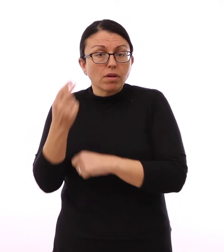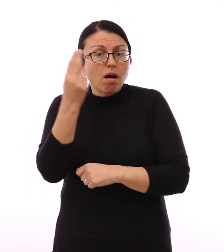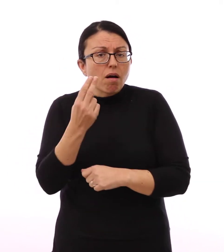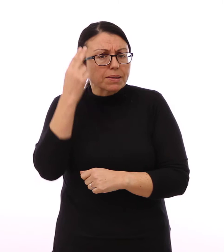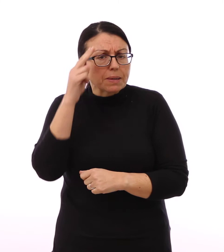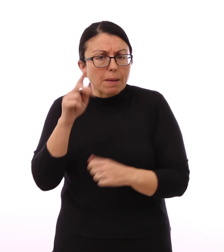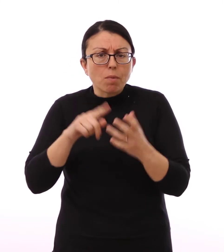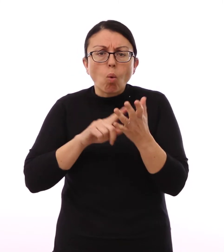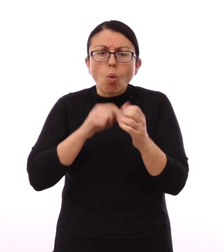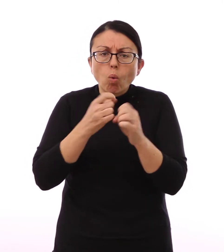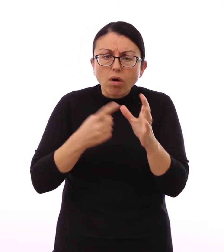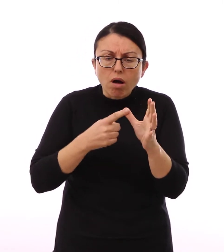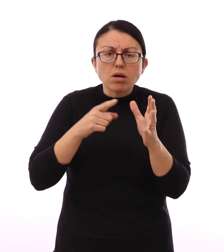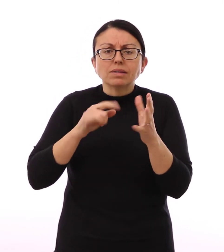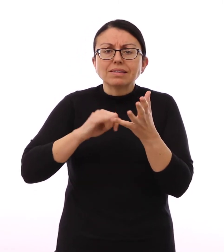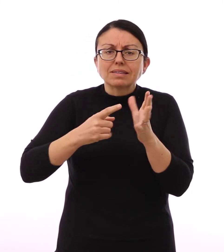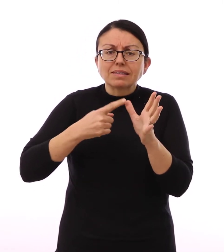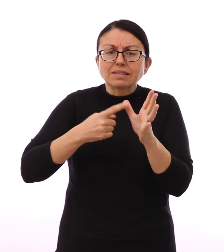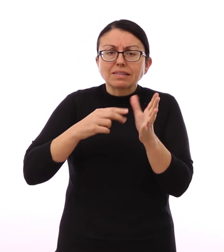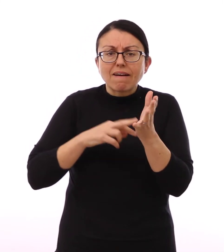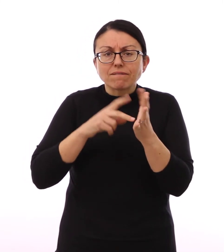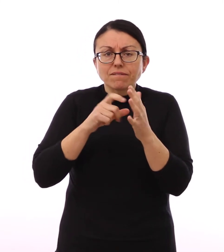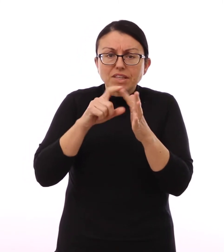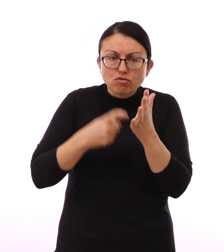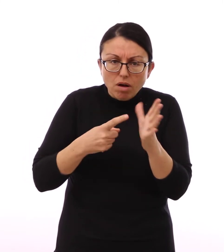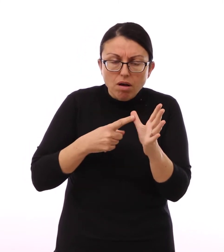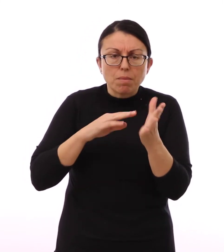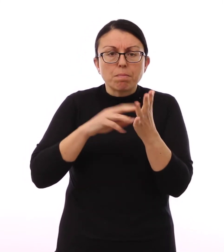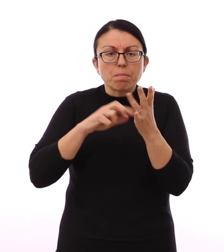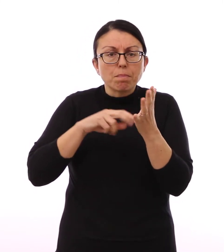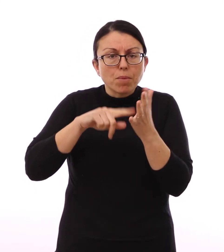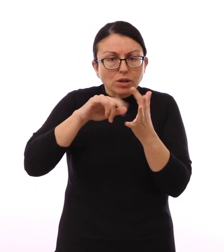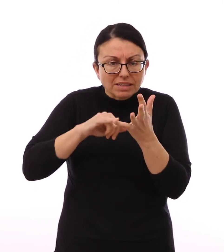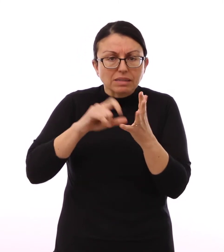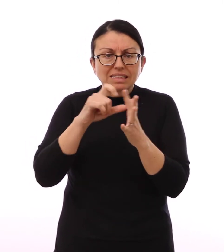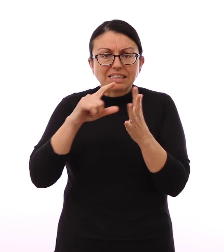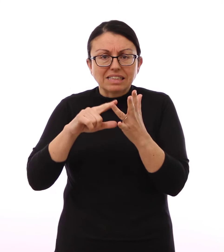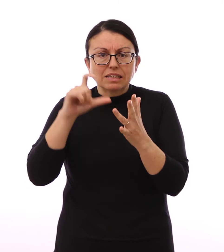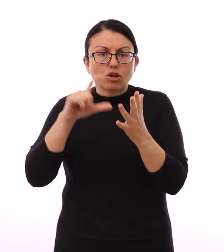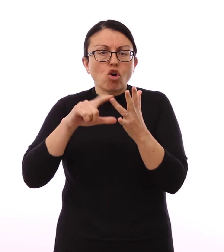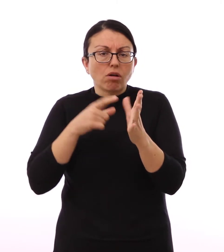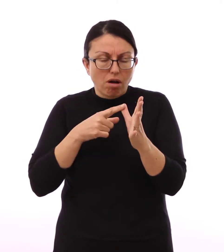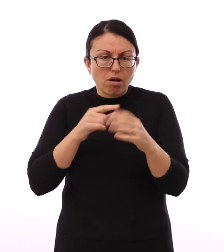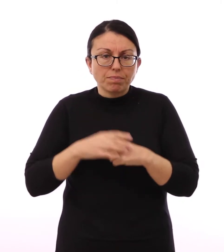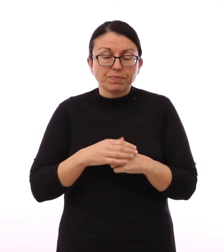Artist's name: Olga Saavedra Montes De Oca